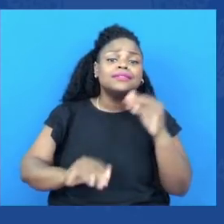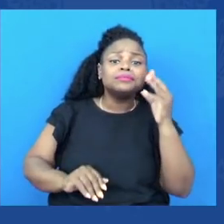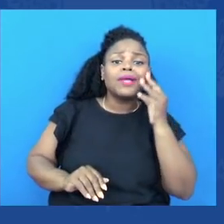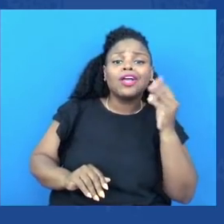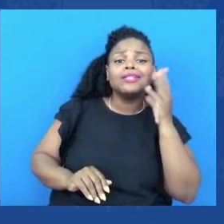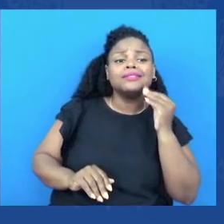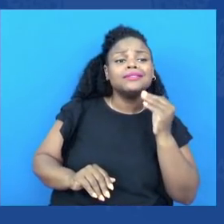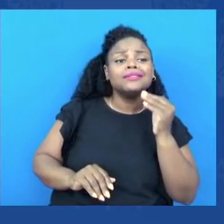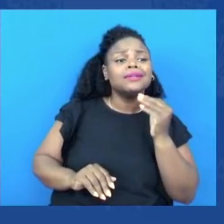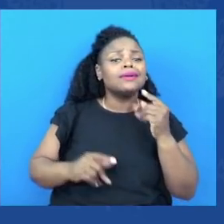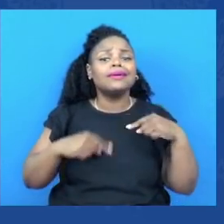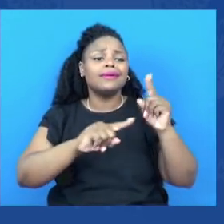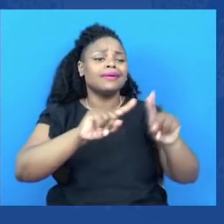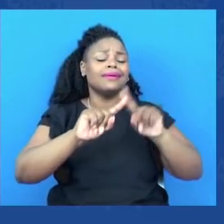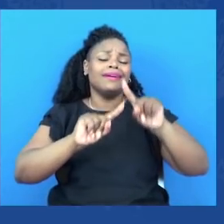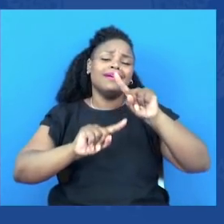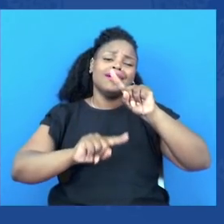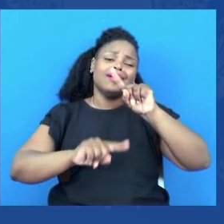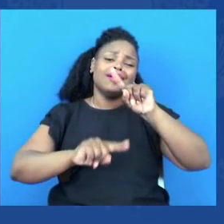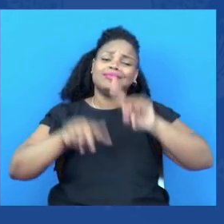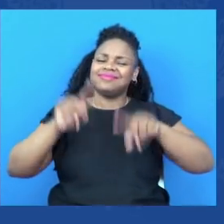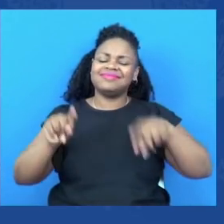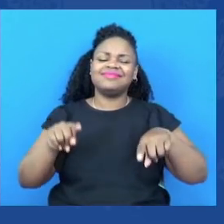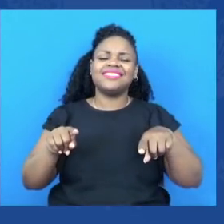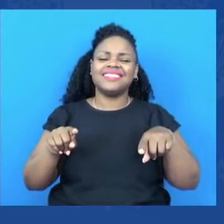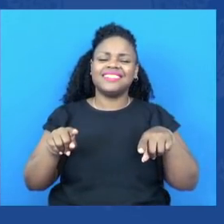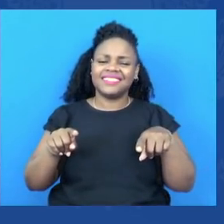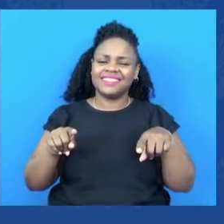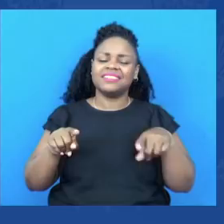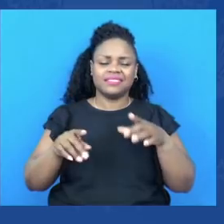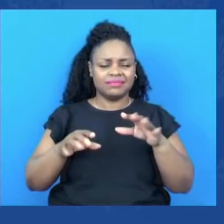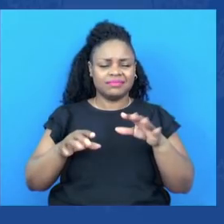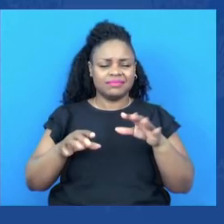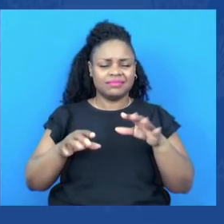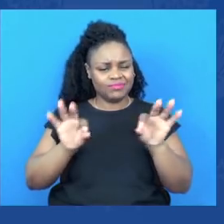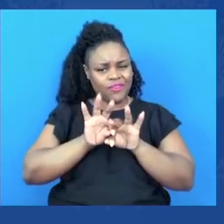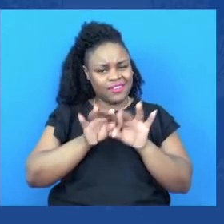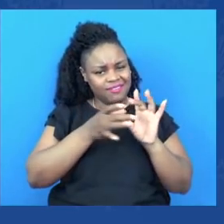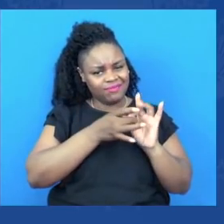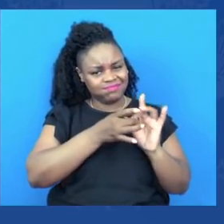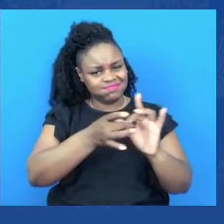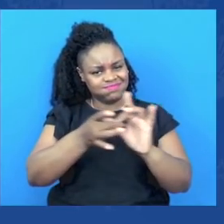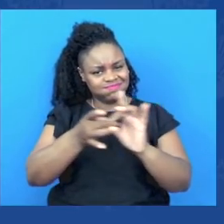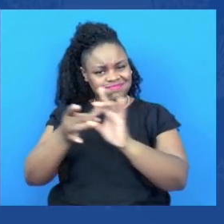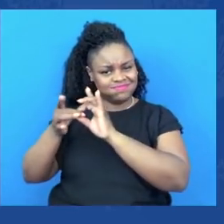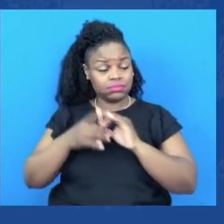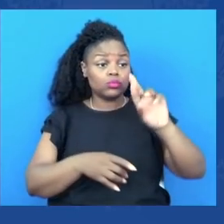are outrageously expensive in America. Today, I'd like to talk about how we're going to help